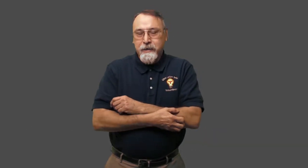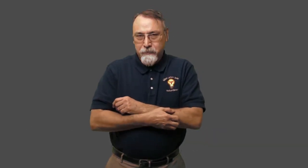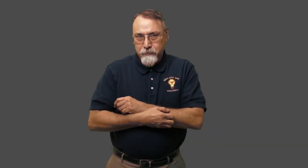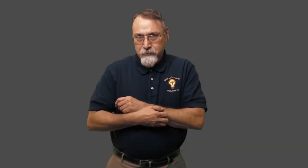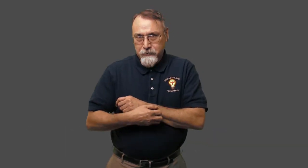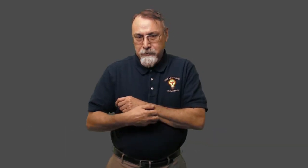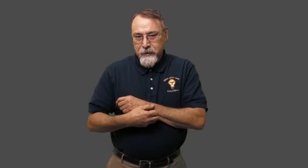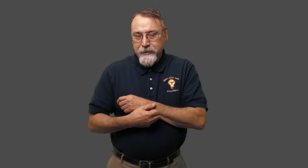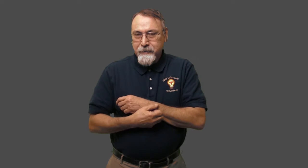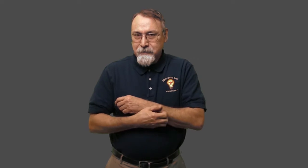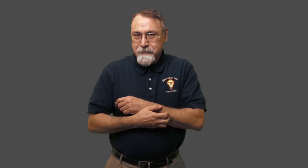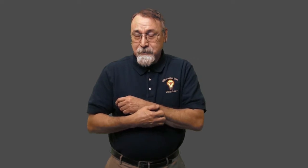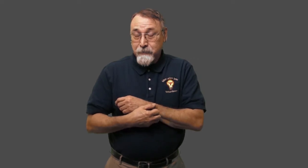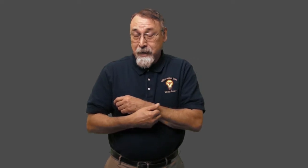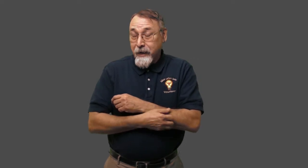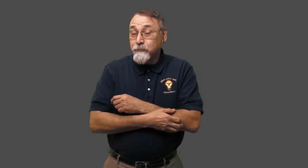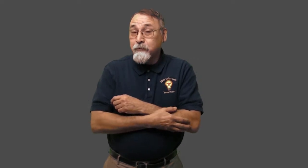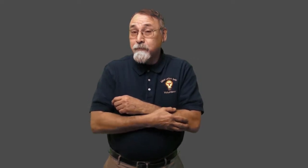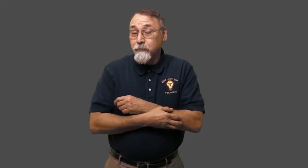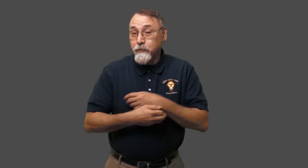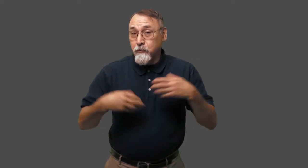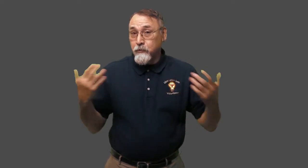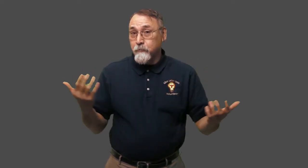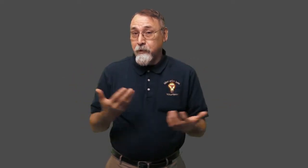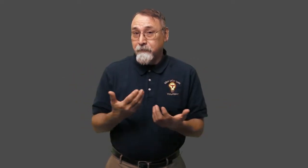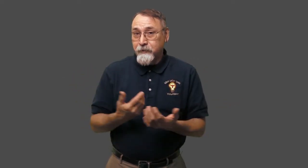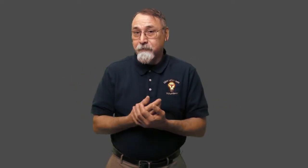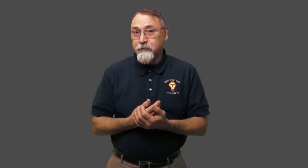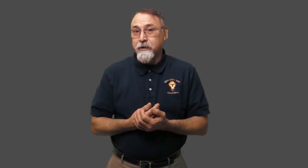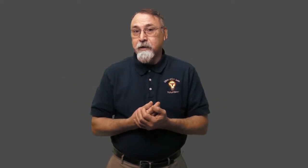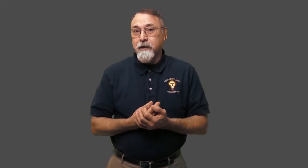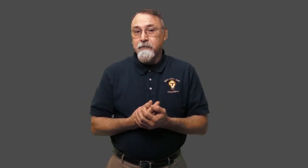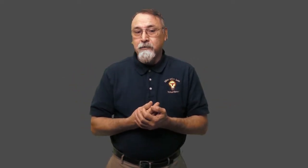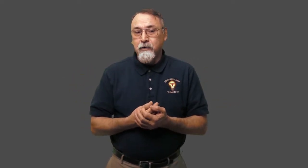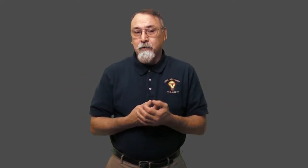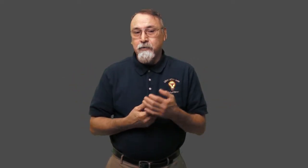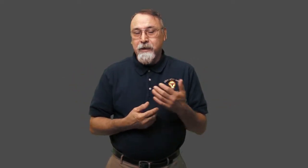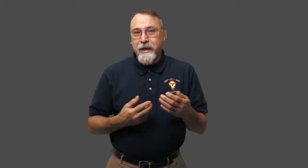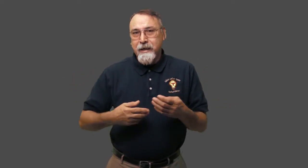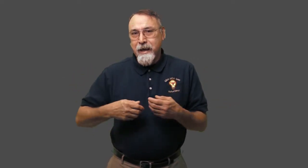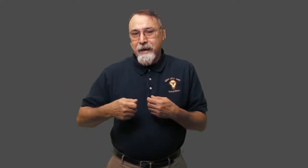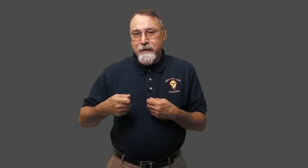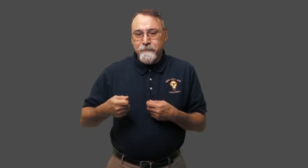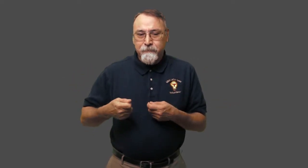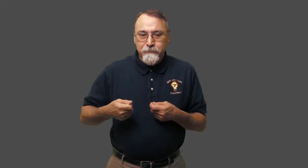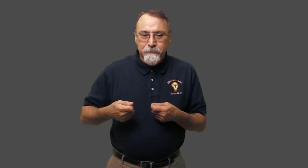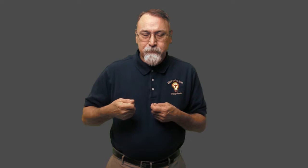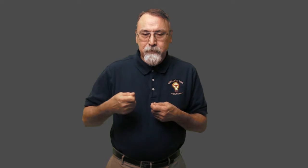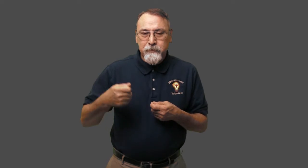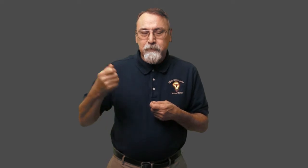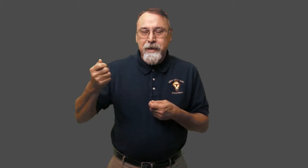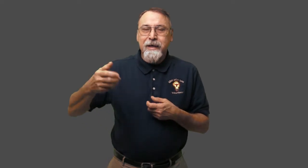on a network. And ACC already has one for their Oracle process so you cannot have, you